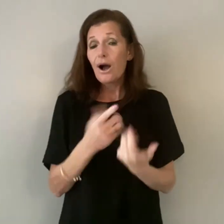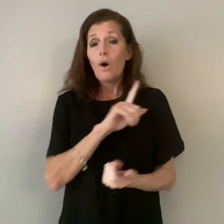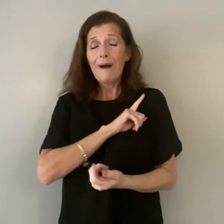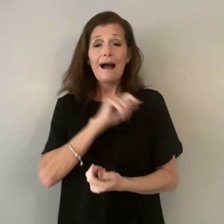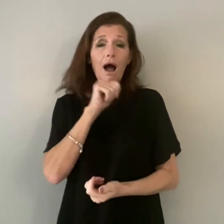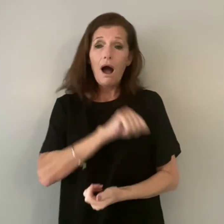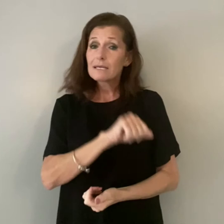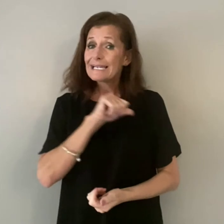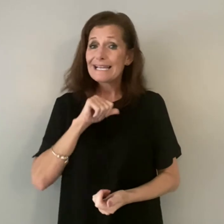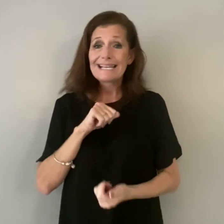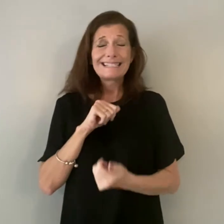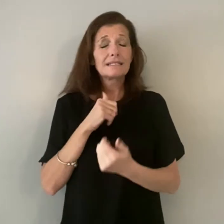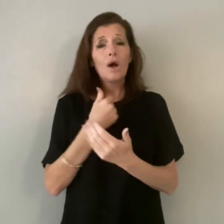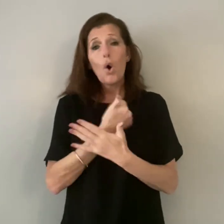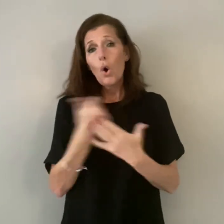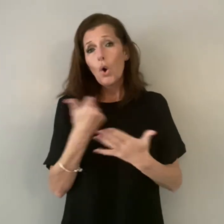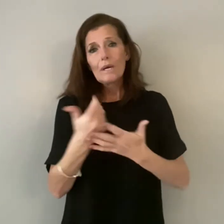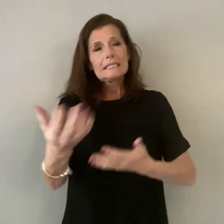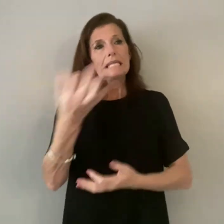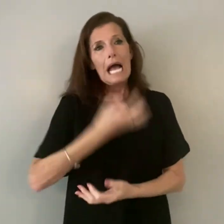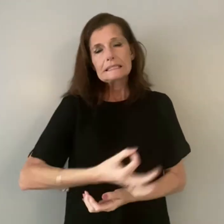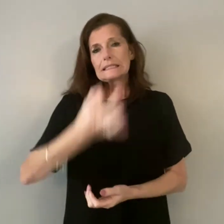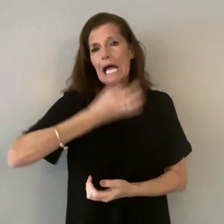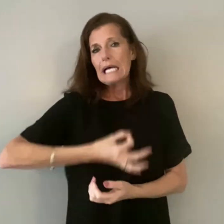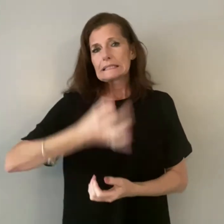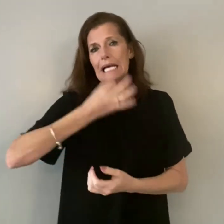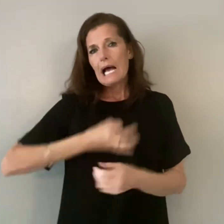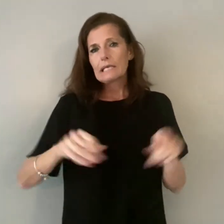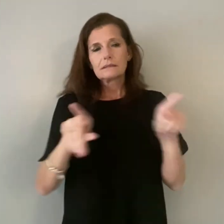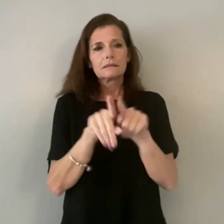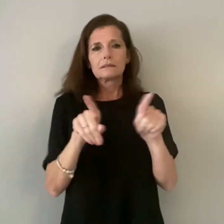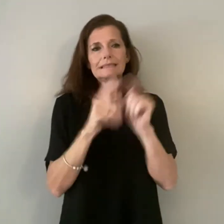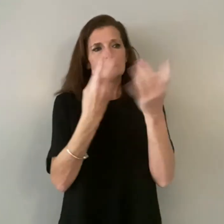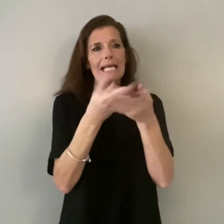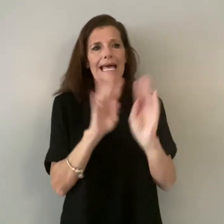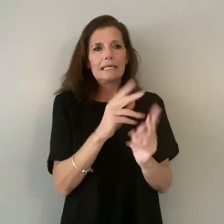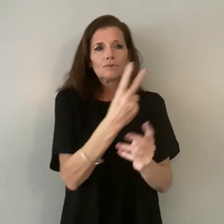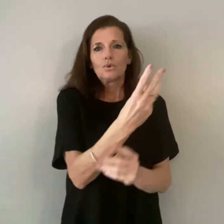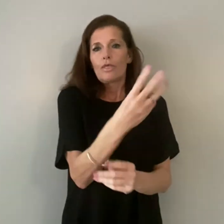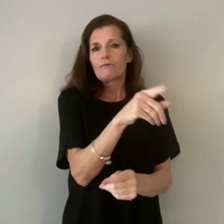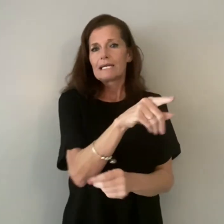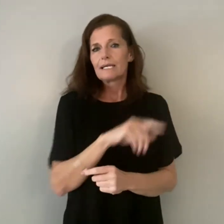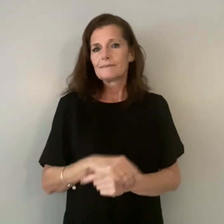Because honestly, that is the biggest thing that I hear from colleague.